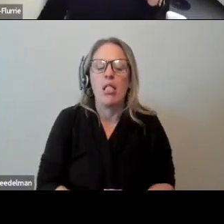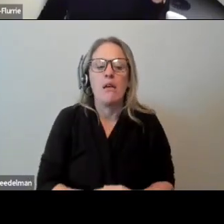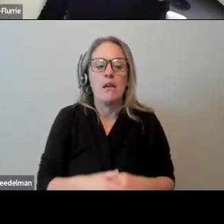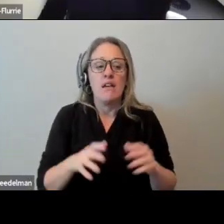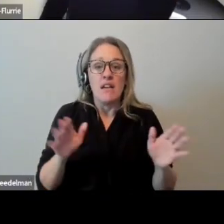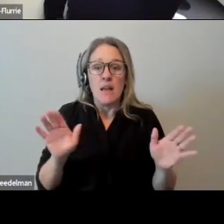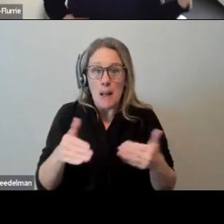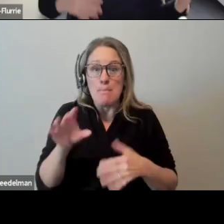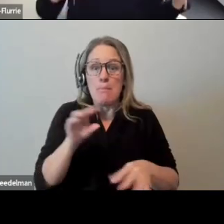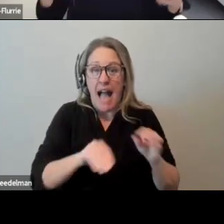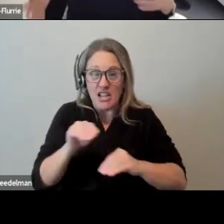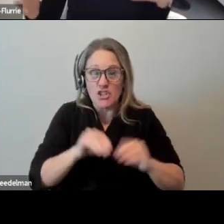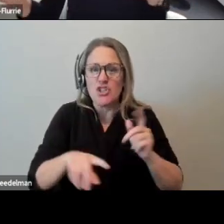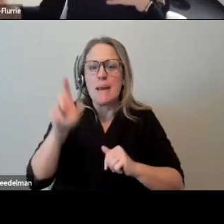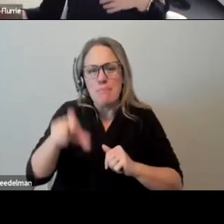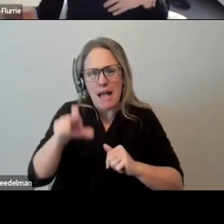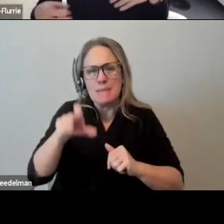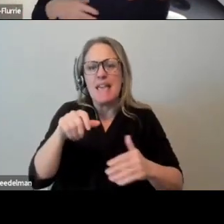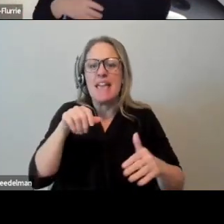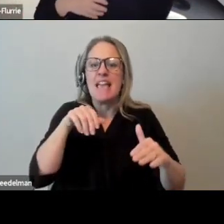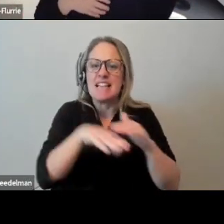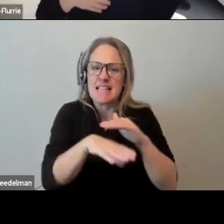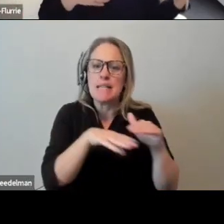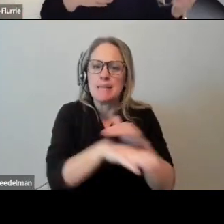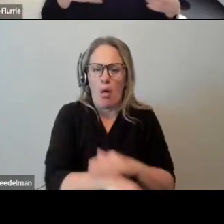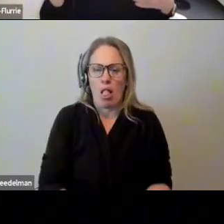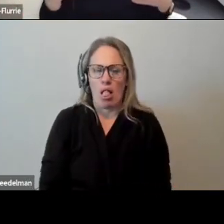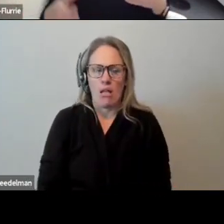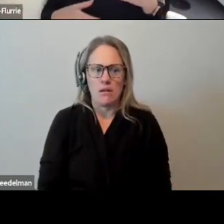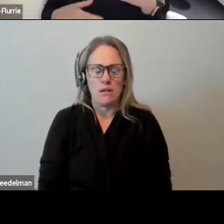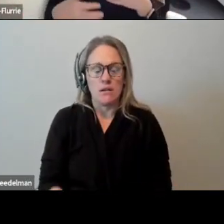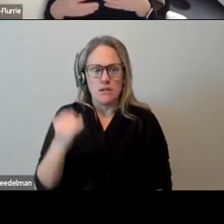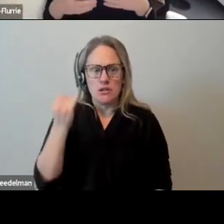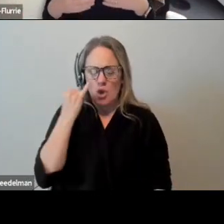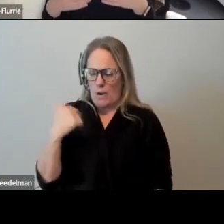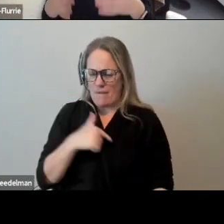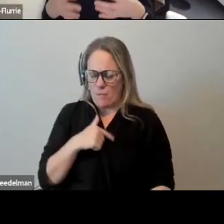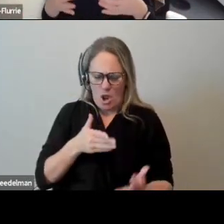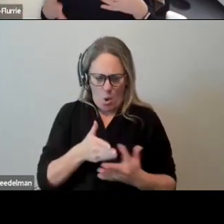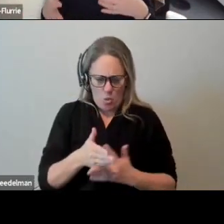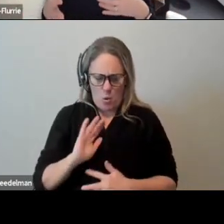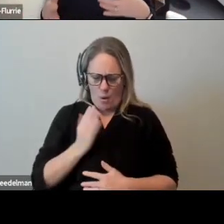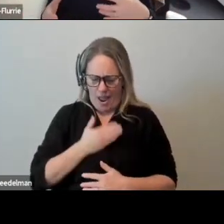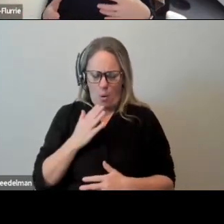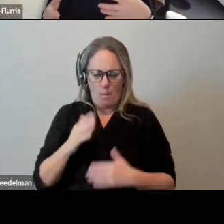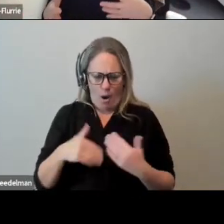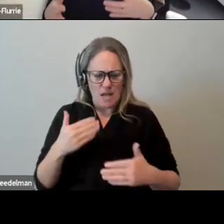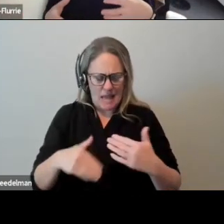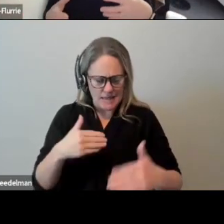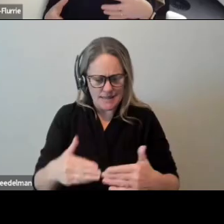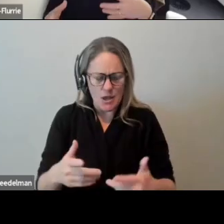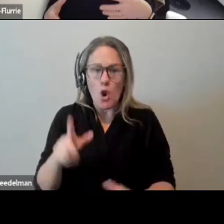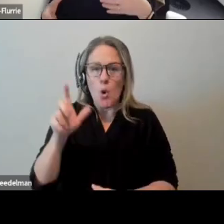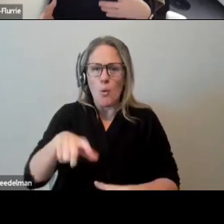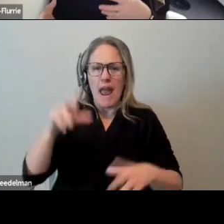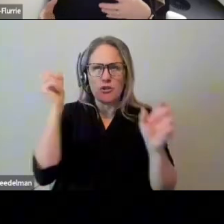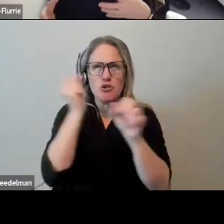And so as we were going through this process of re-imagining our hardware, our software, we needed to reimagine the box that it came in.